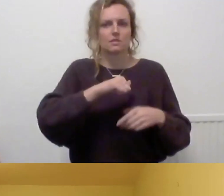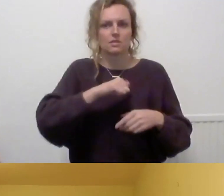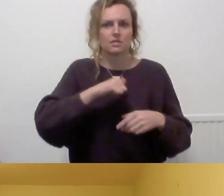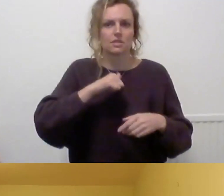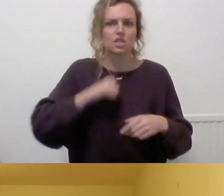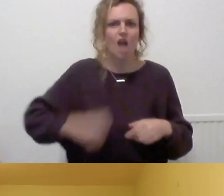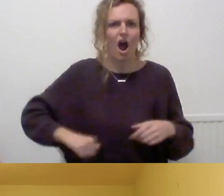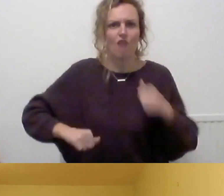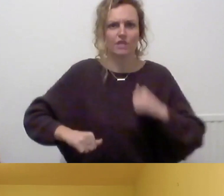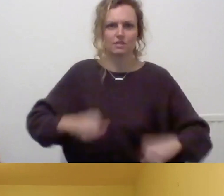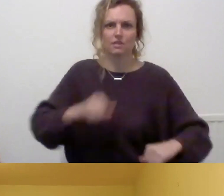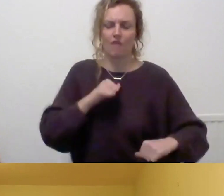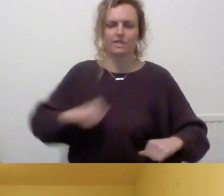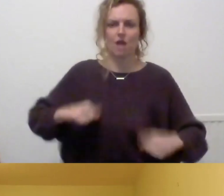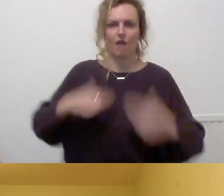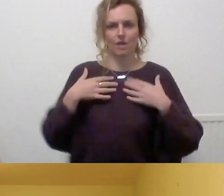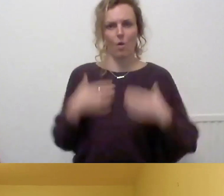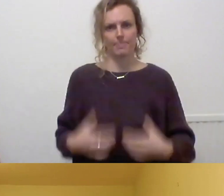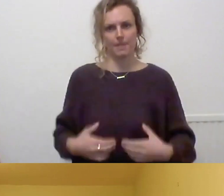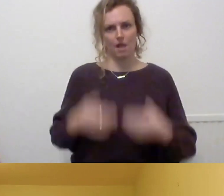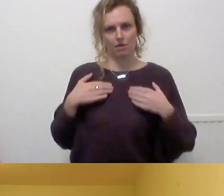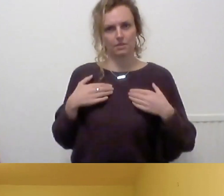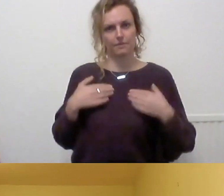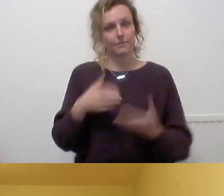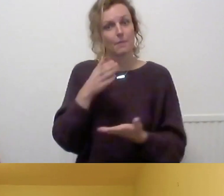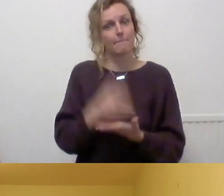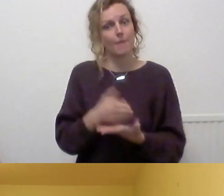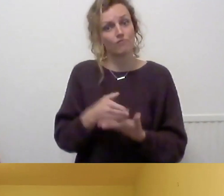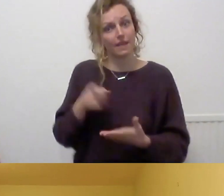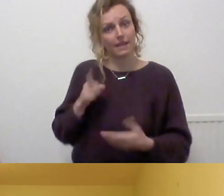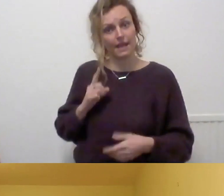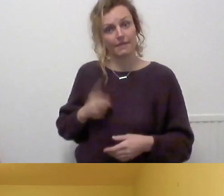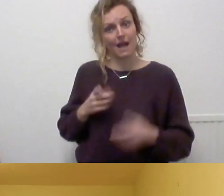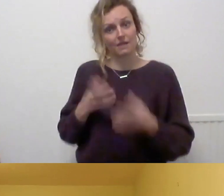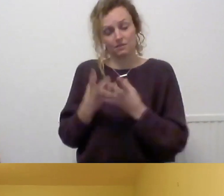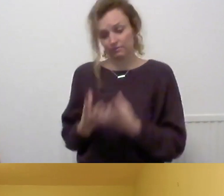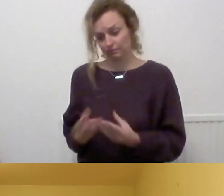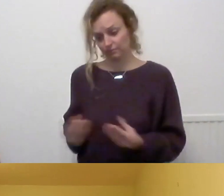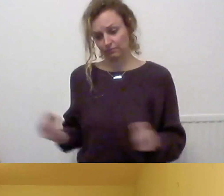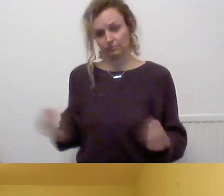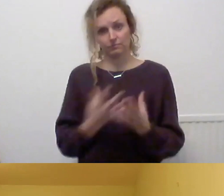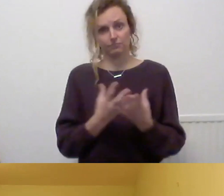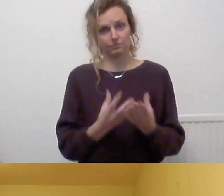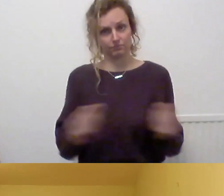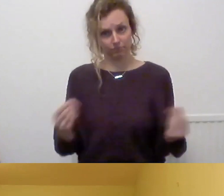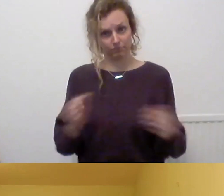tends to melt away beautifully. And the trials that we have done through the Recovery study,